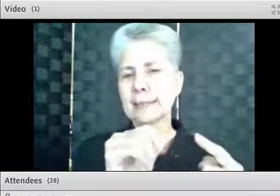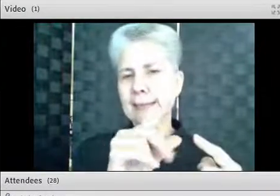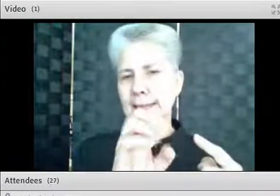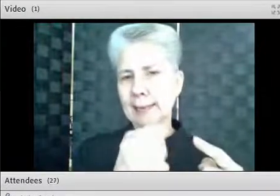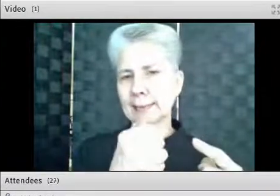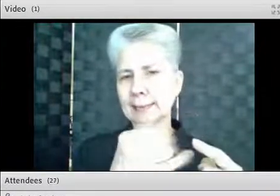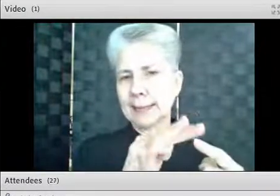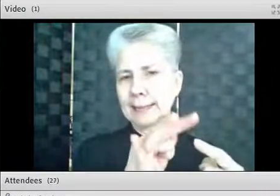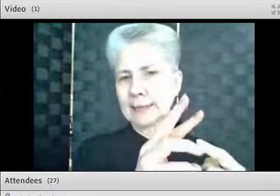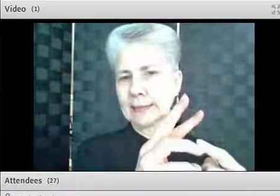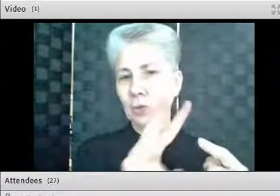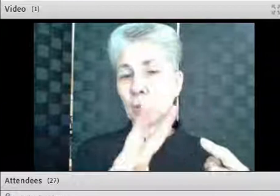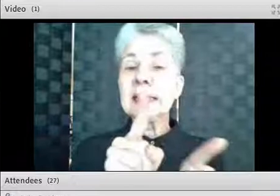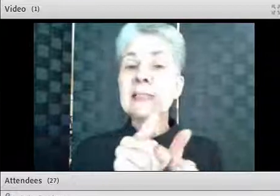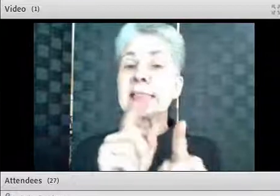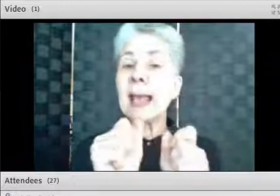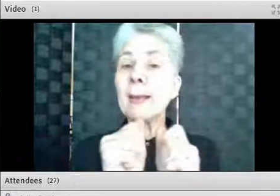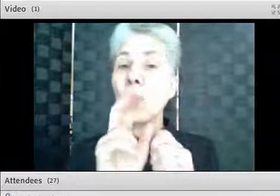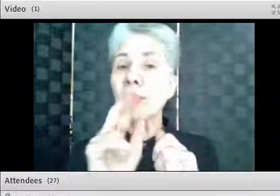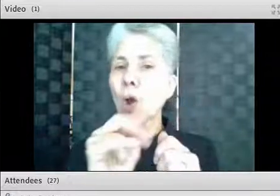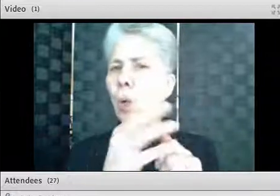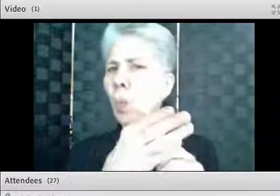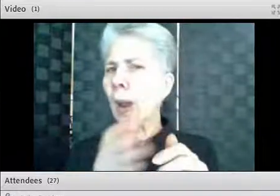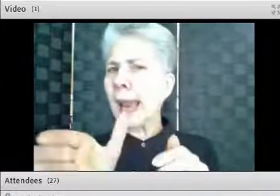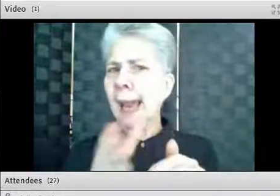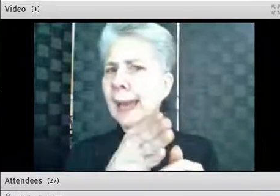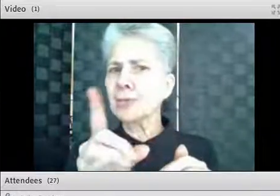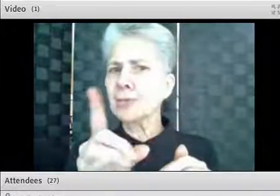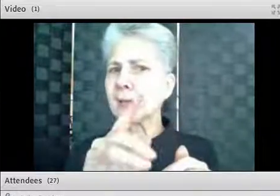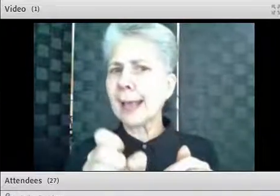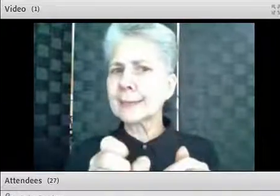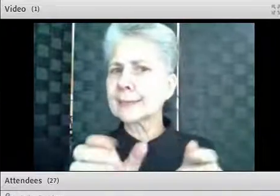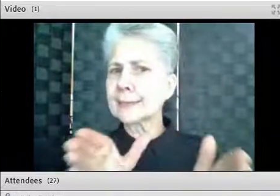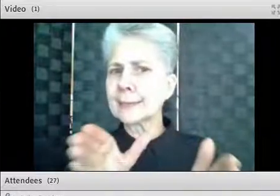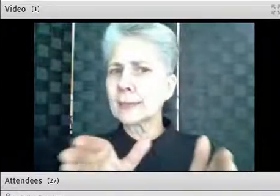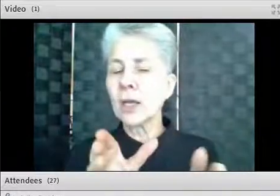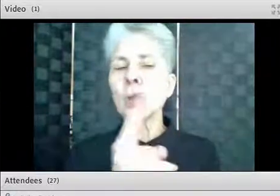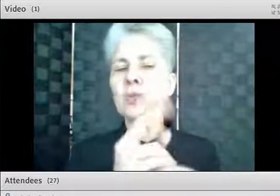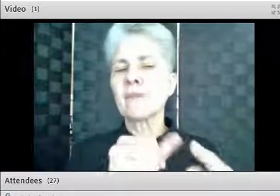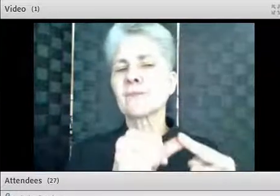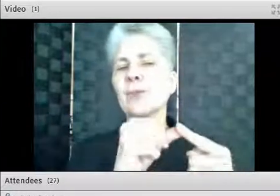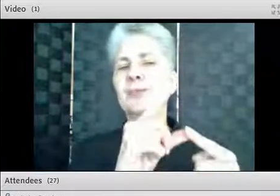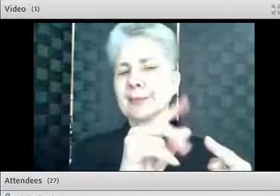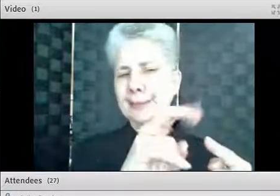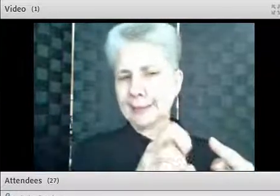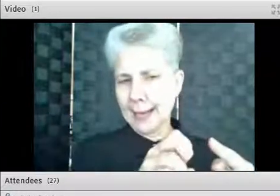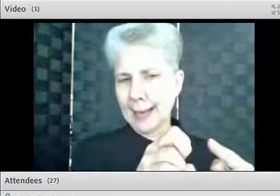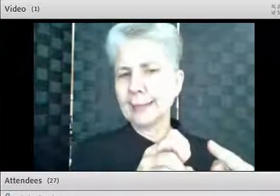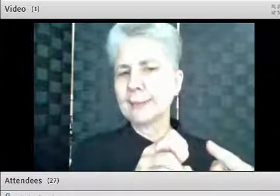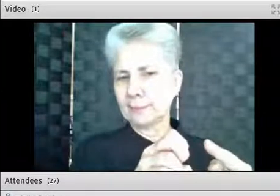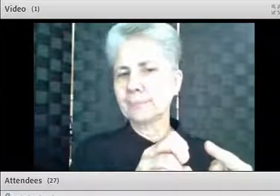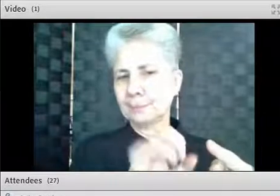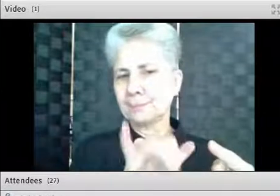any sort of range of dates, okay? So you choose the earlier year of the range, okay?